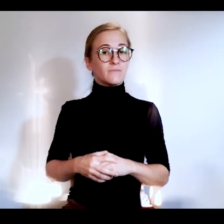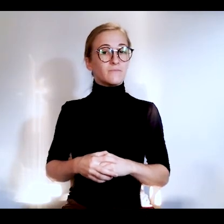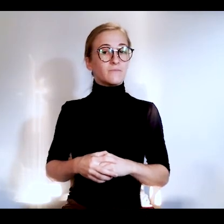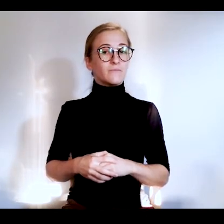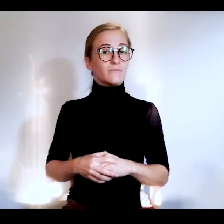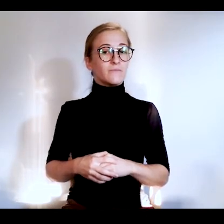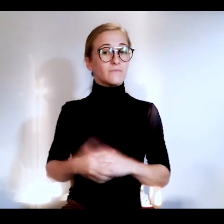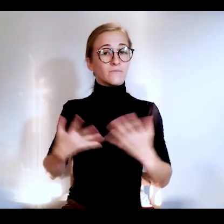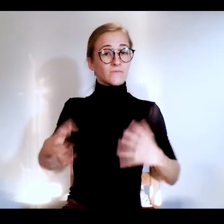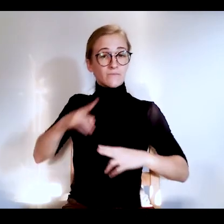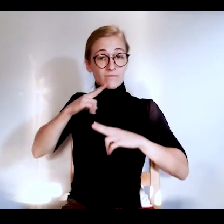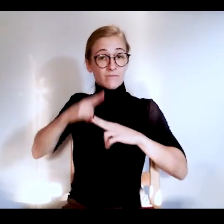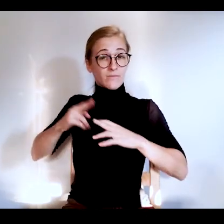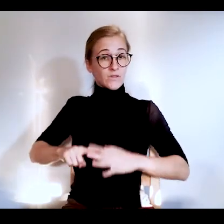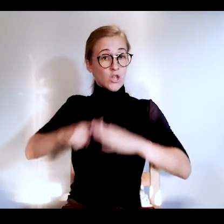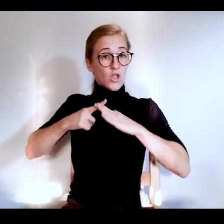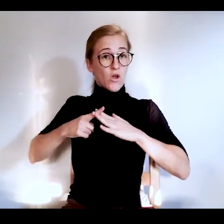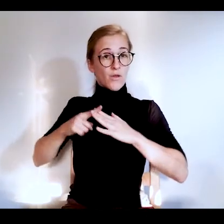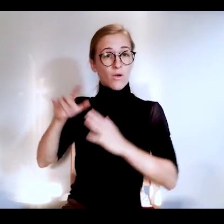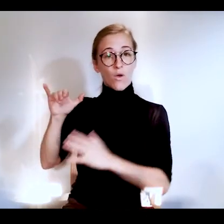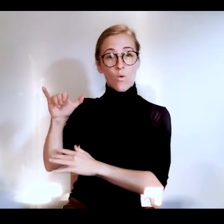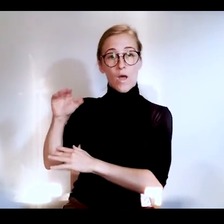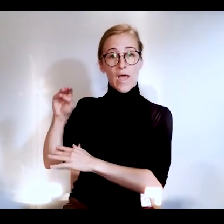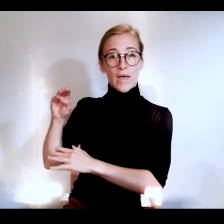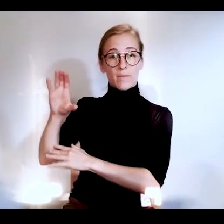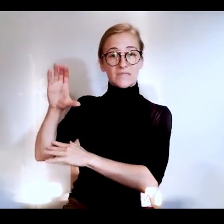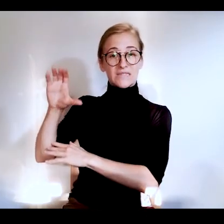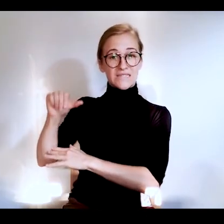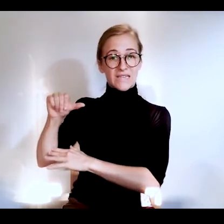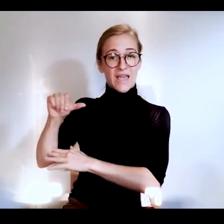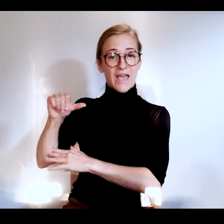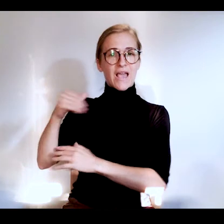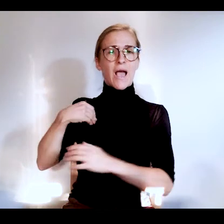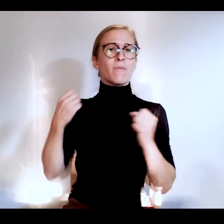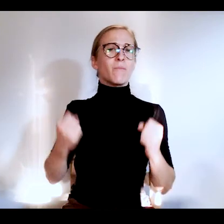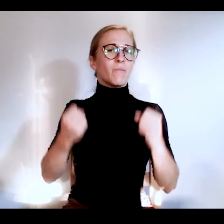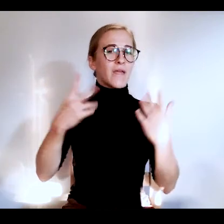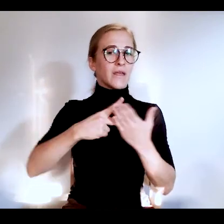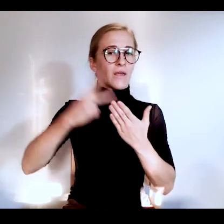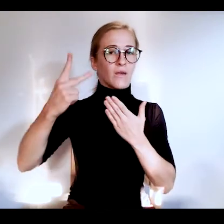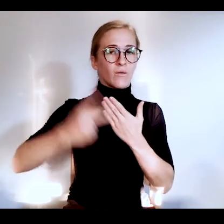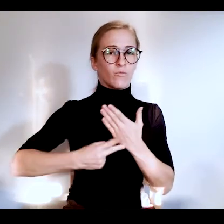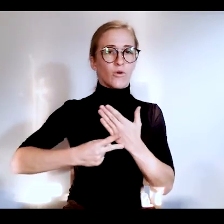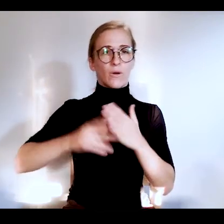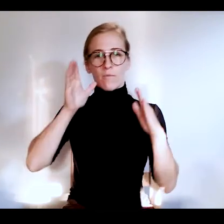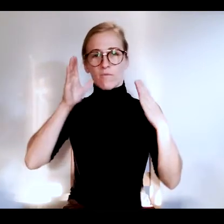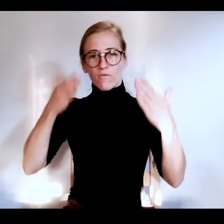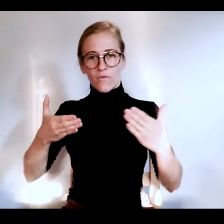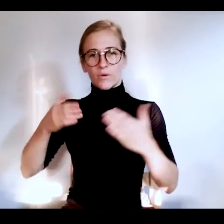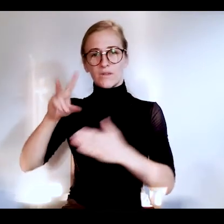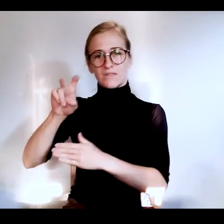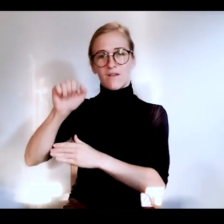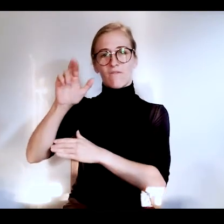As I told you at the beginning, the YMCA has programs dedicated to veterans.